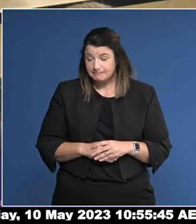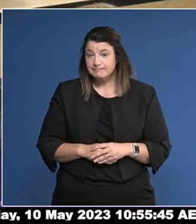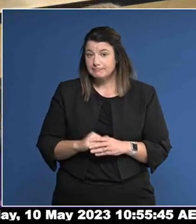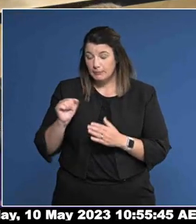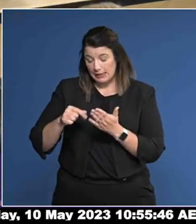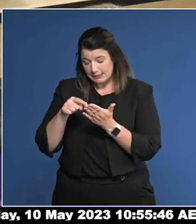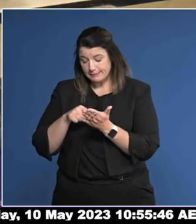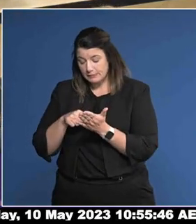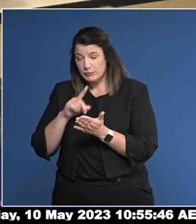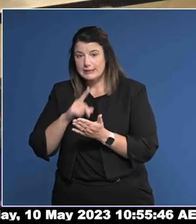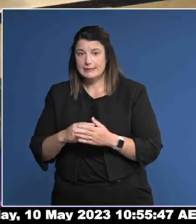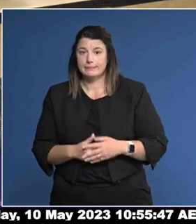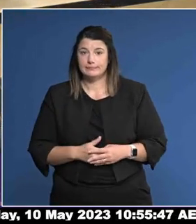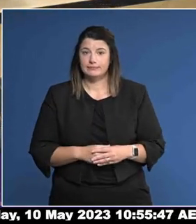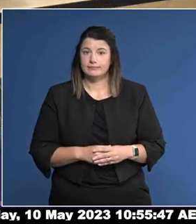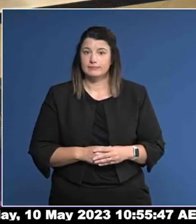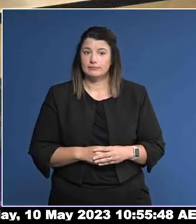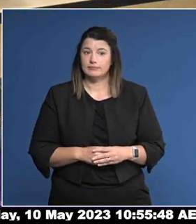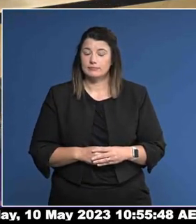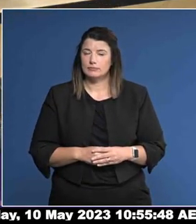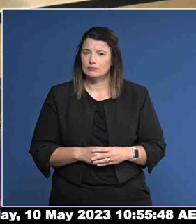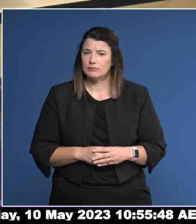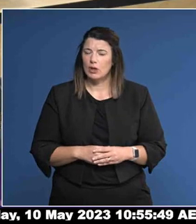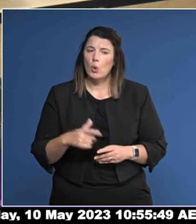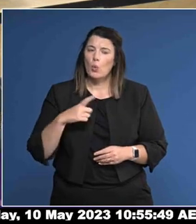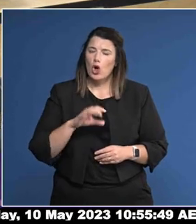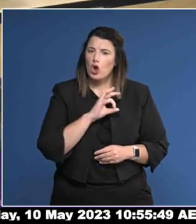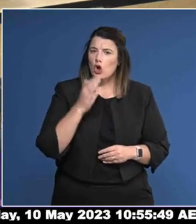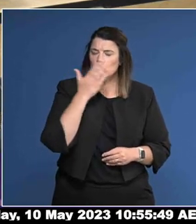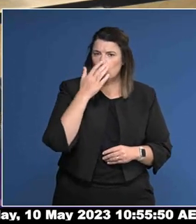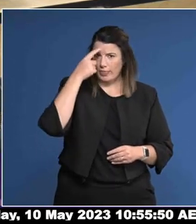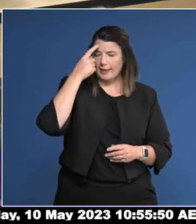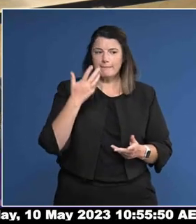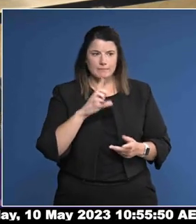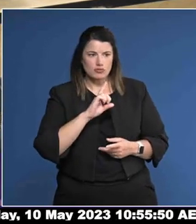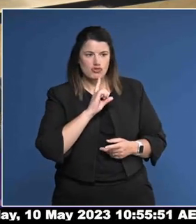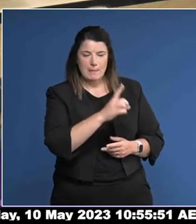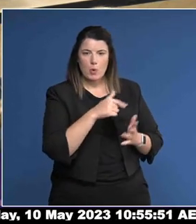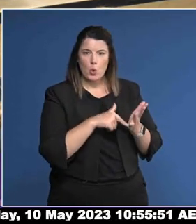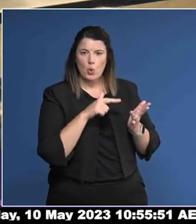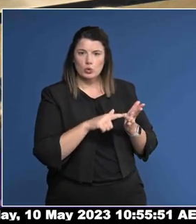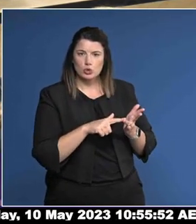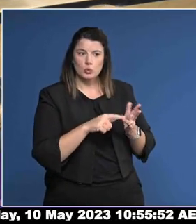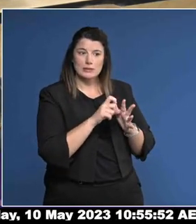Not, "We should report this to the Department of Child Services." There's no